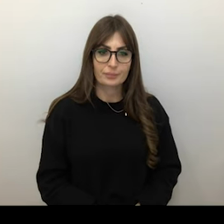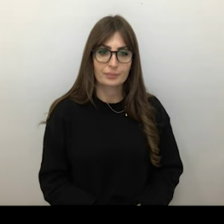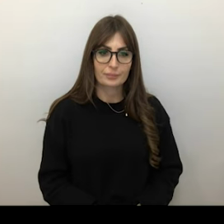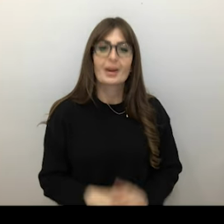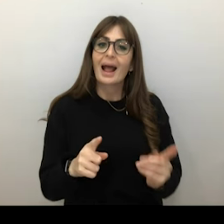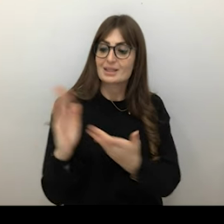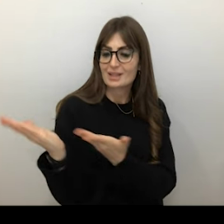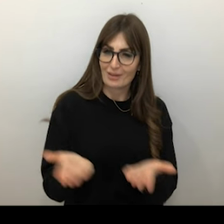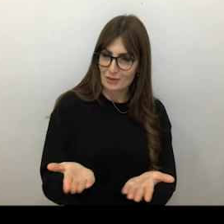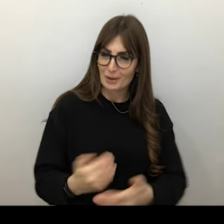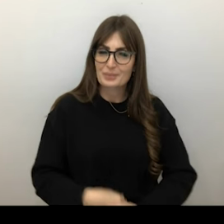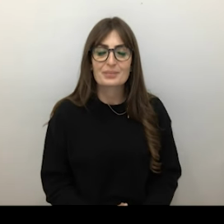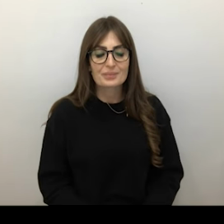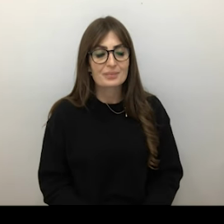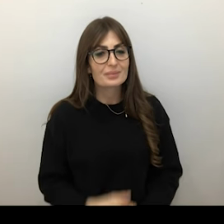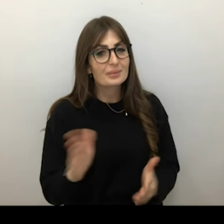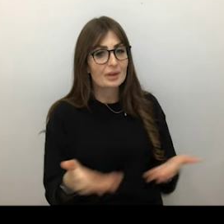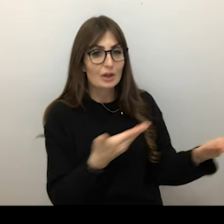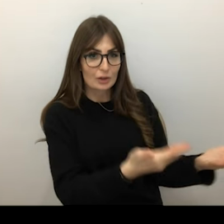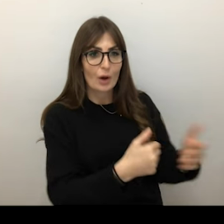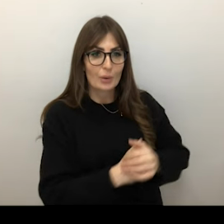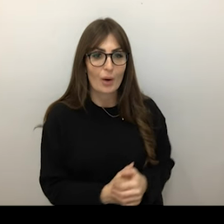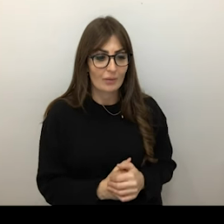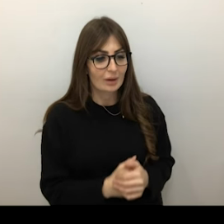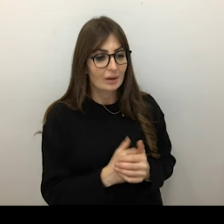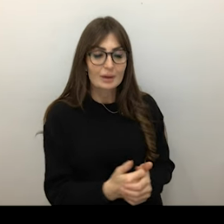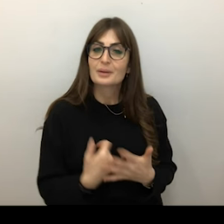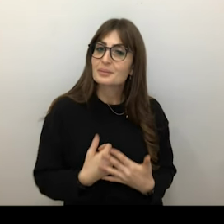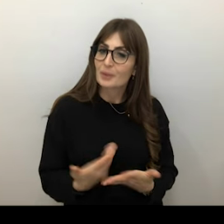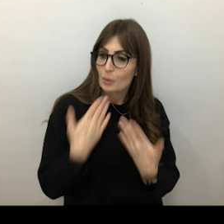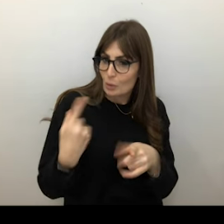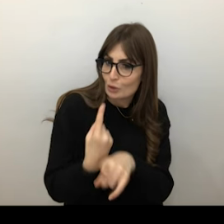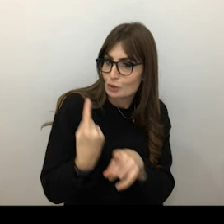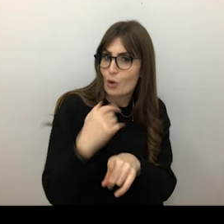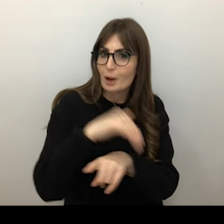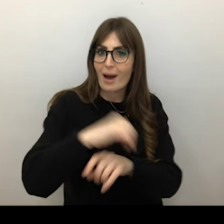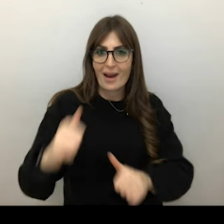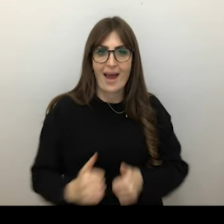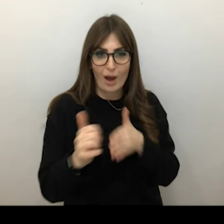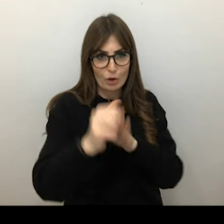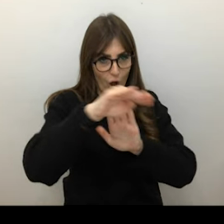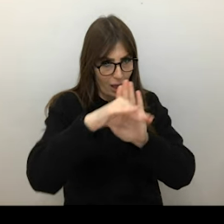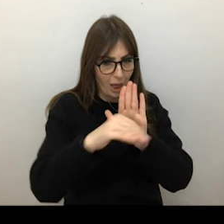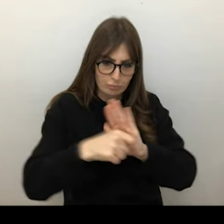Thank you, Wendy. So I'm going to talk a little bit about our guidelines, which are up on the website. They are very detailed.